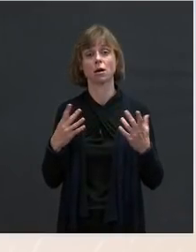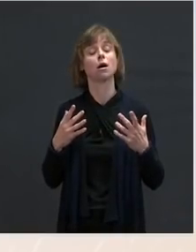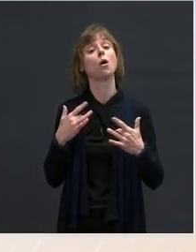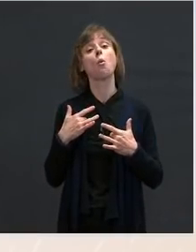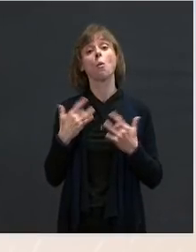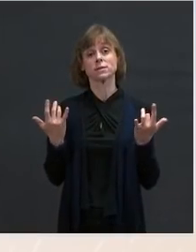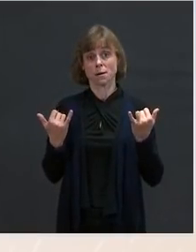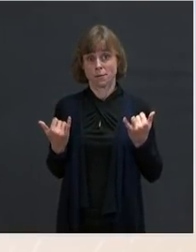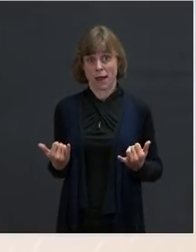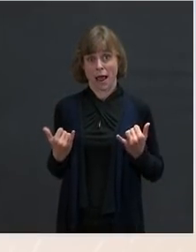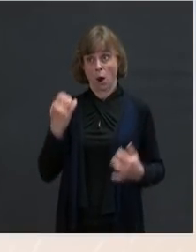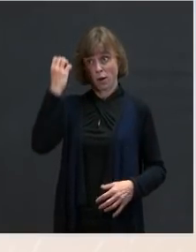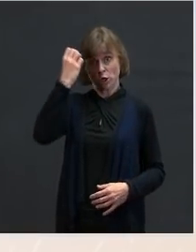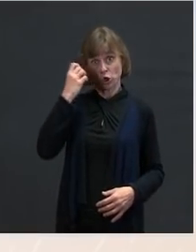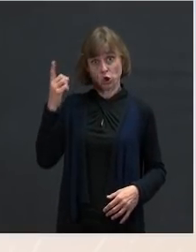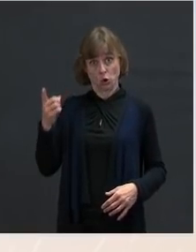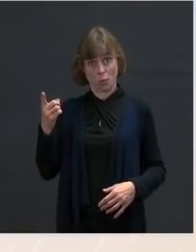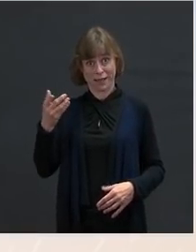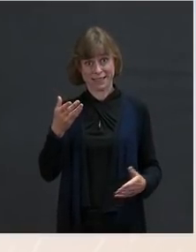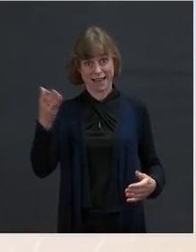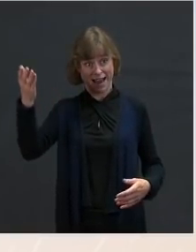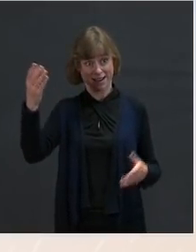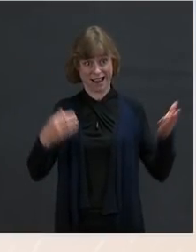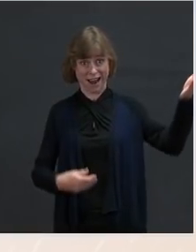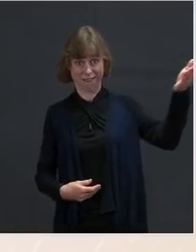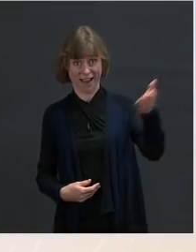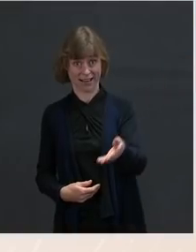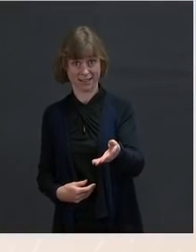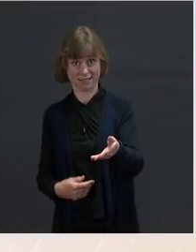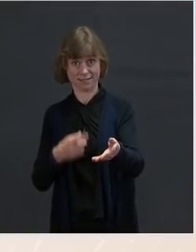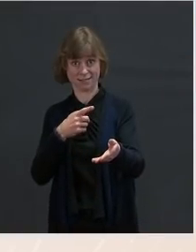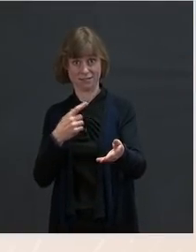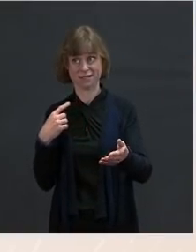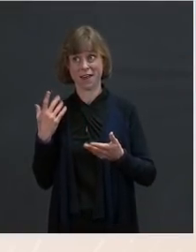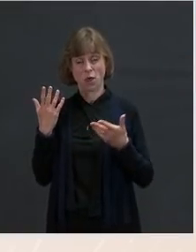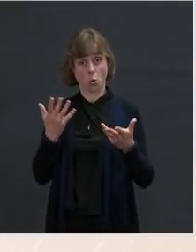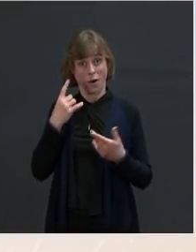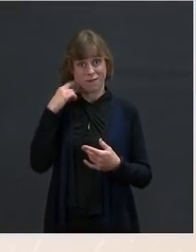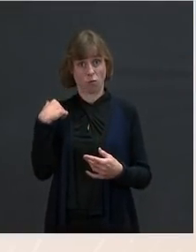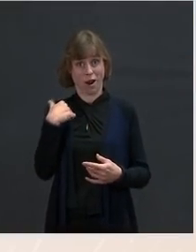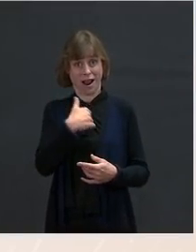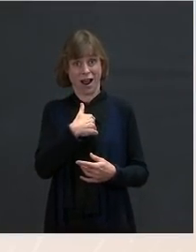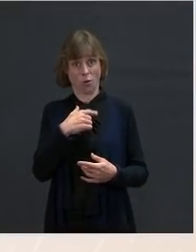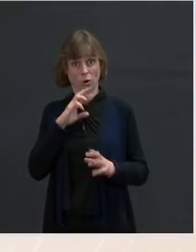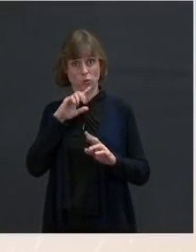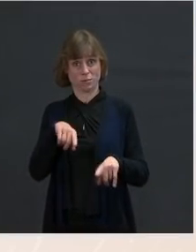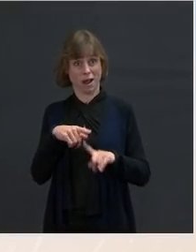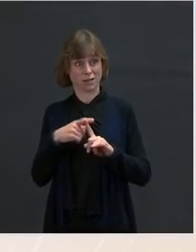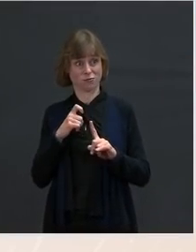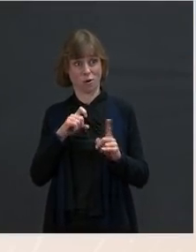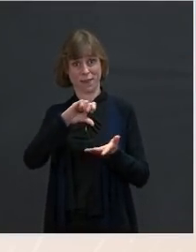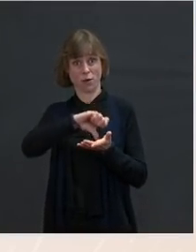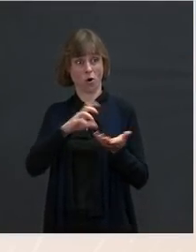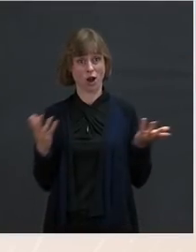is the Europeans issued the invitation and they're waiting for a response from the Iranians. So I don't have anything more to read out beyond that.